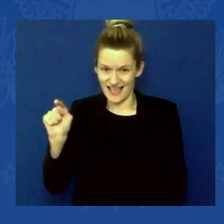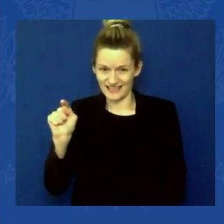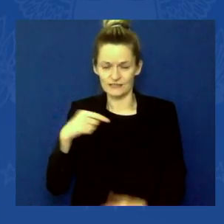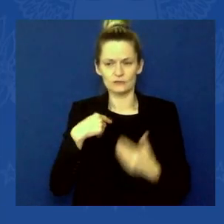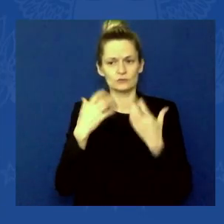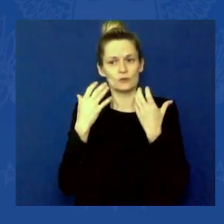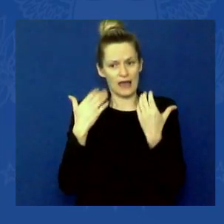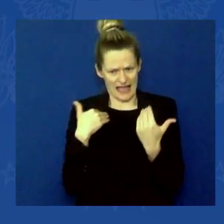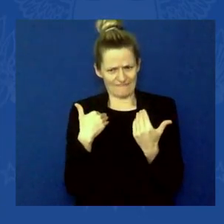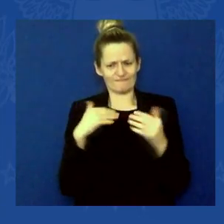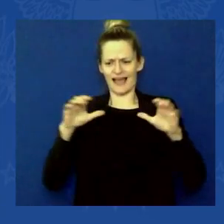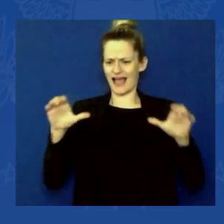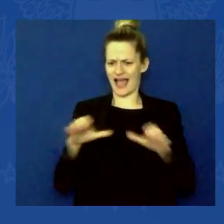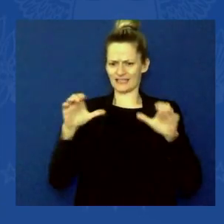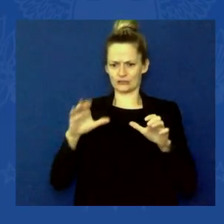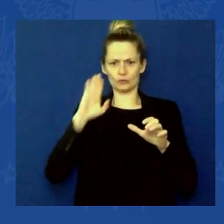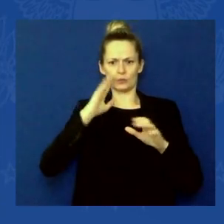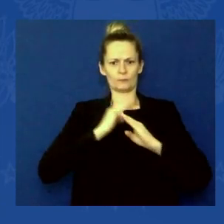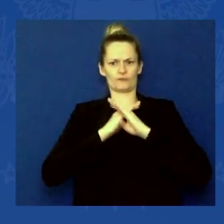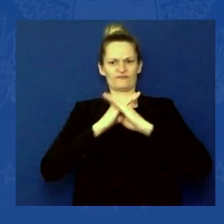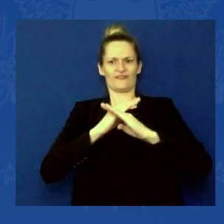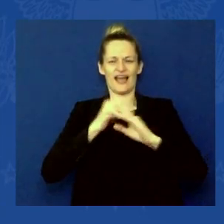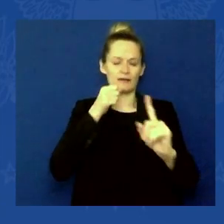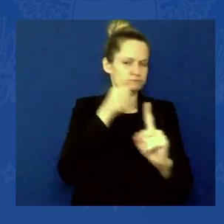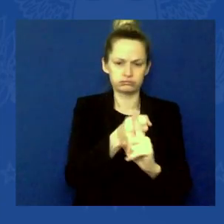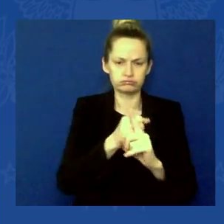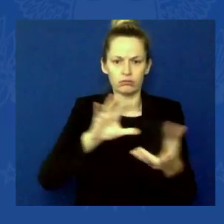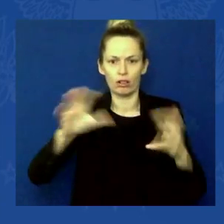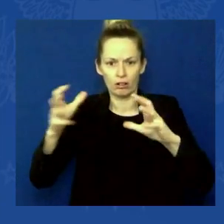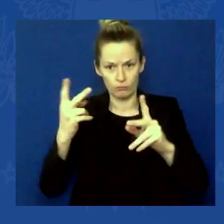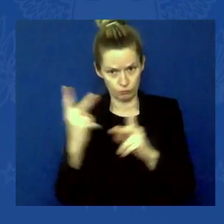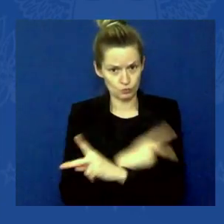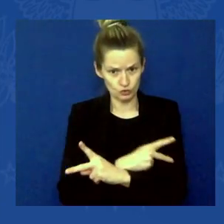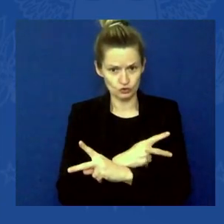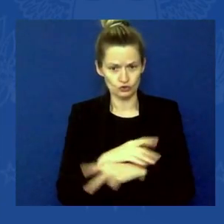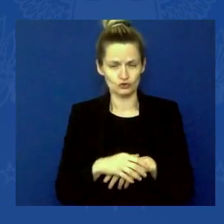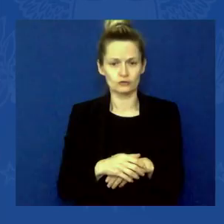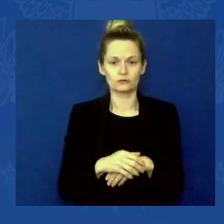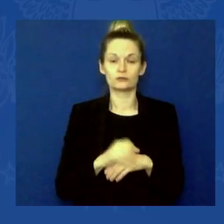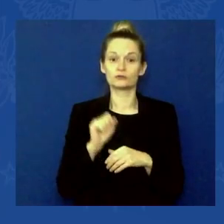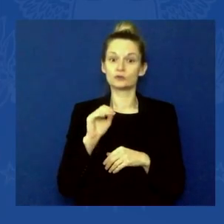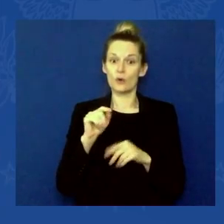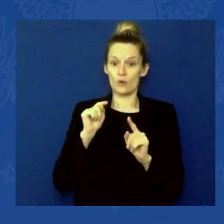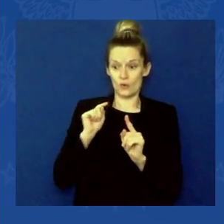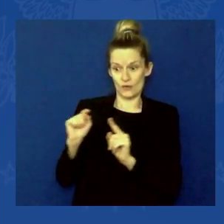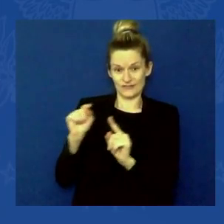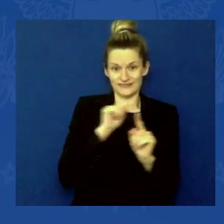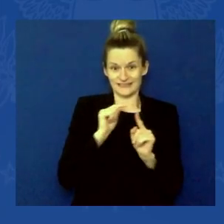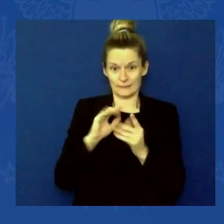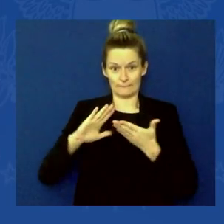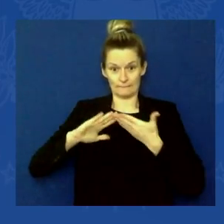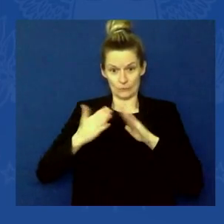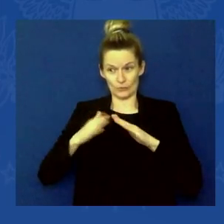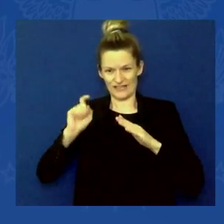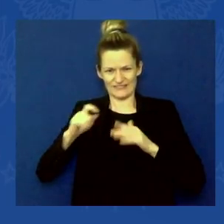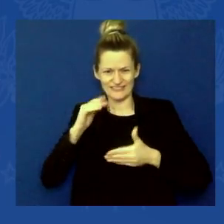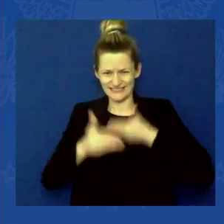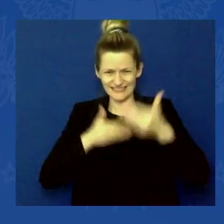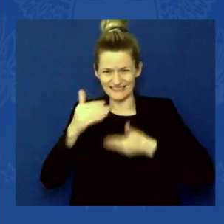and to speed help to affected communities so they can recover as quickly as possible. I also want to encourage everyone to do